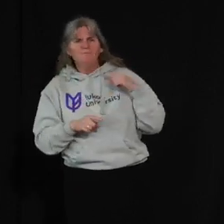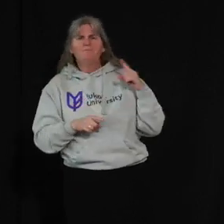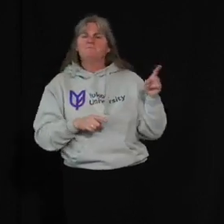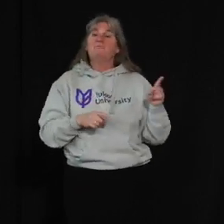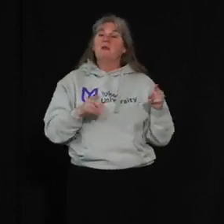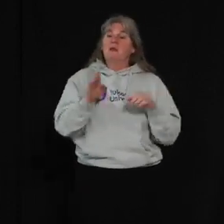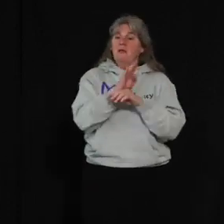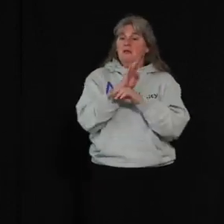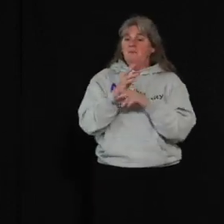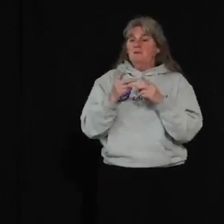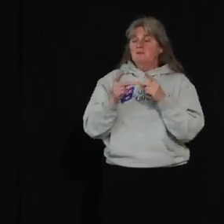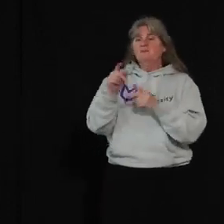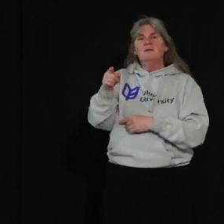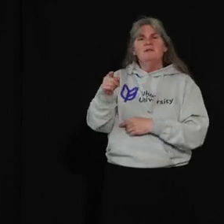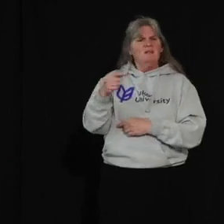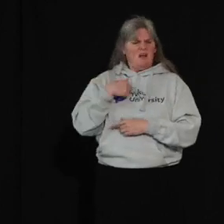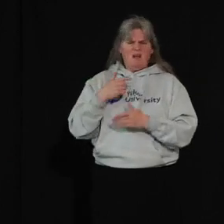Well, I think any premise has